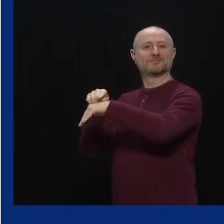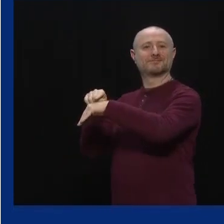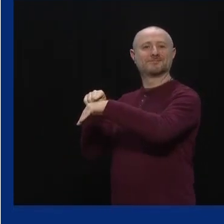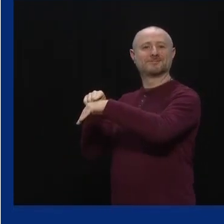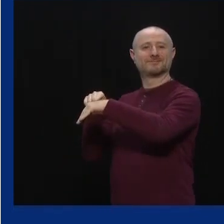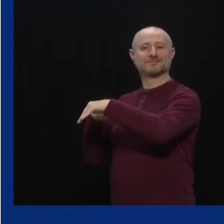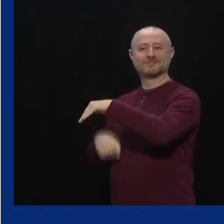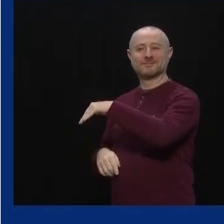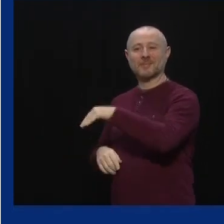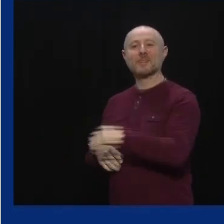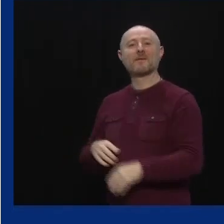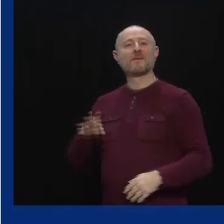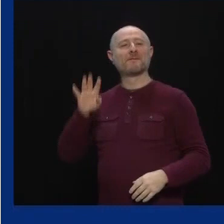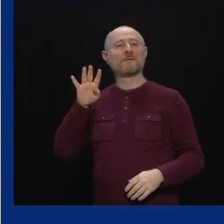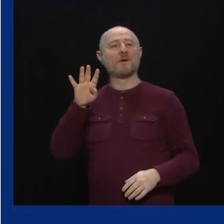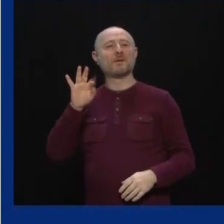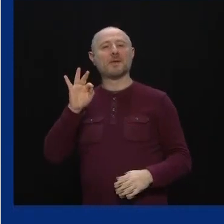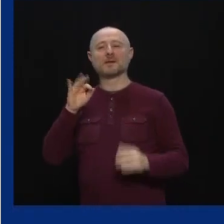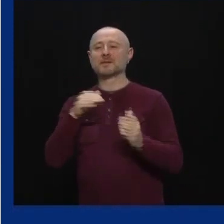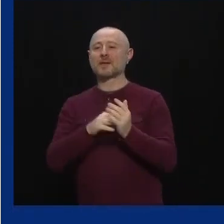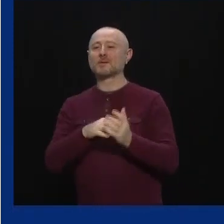LOOK AT THE SEVEN-DAY AVERAGE OF